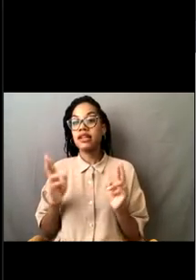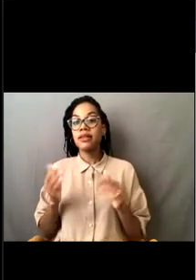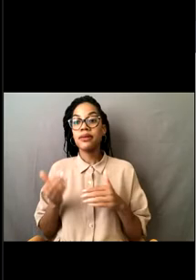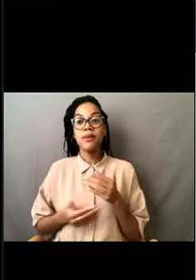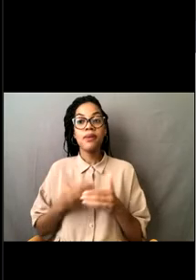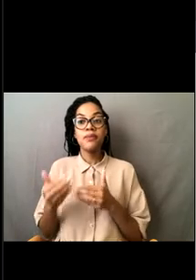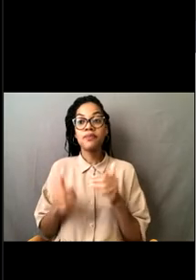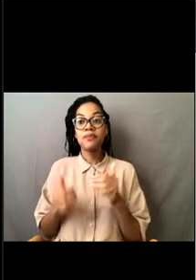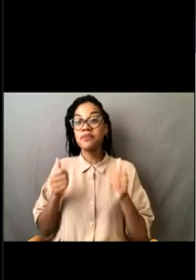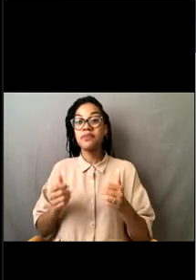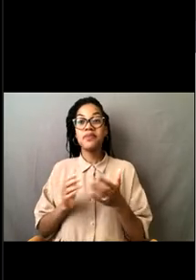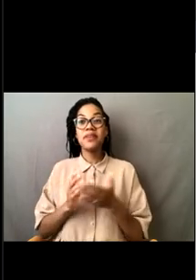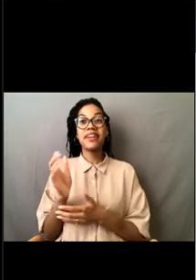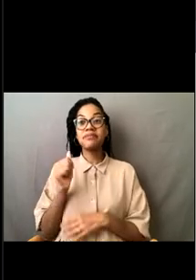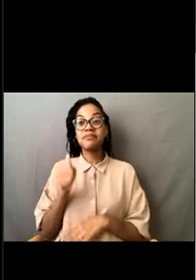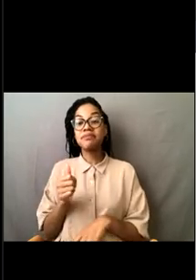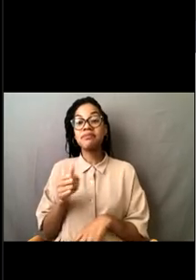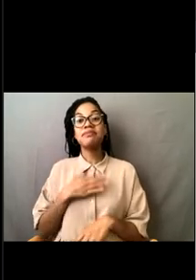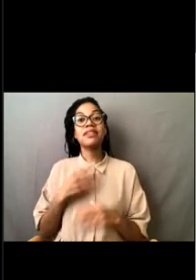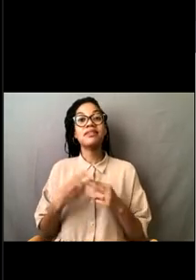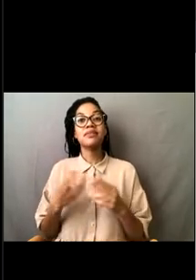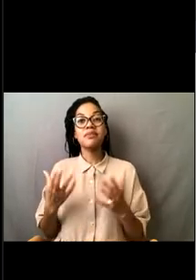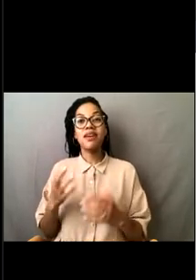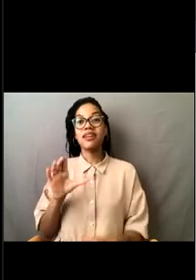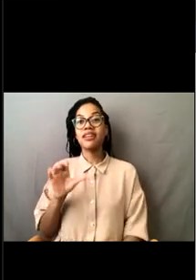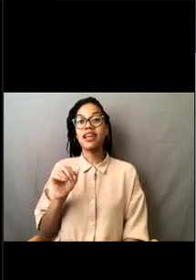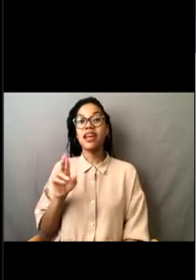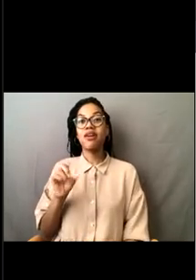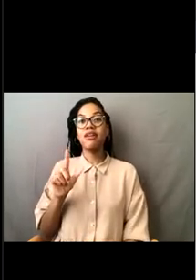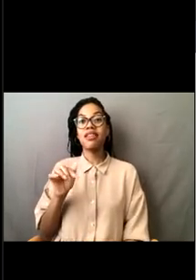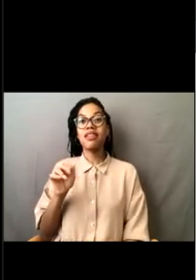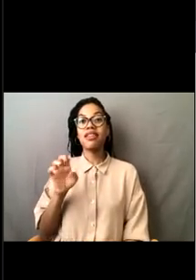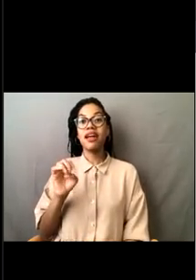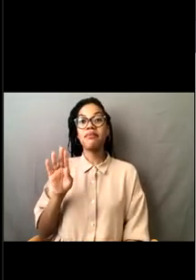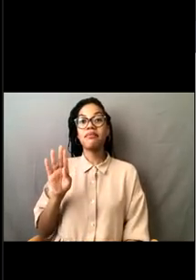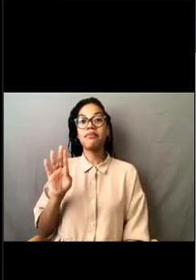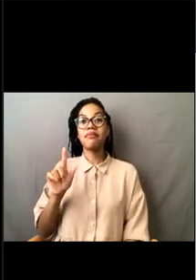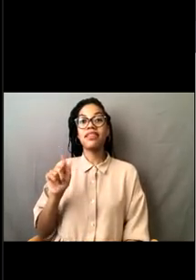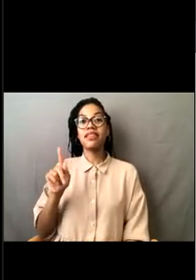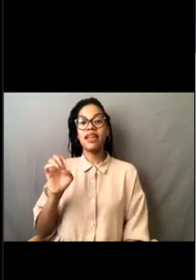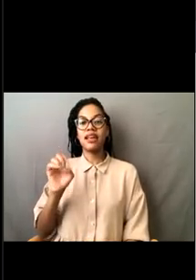All right, so my name's Caroline Blake. I'll do more of an introduction in just a second, but today we're going to do